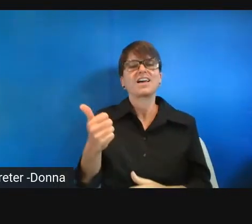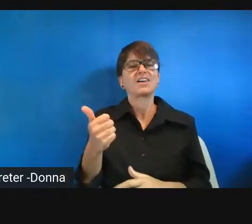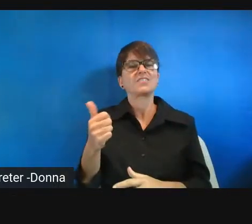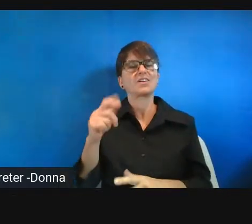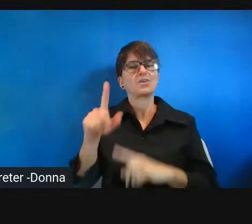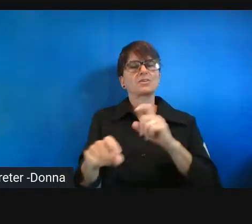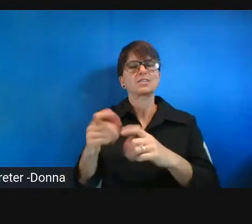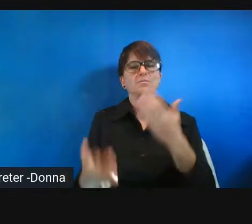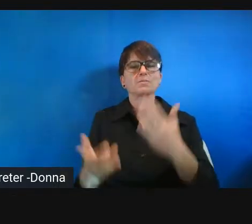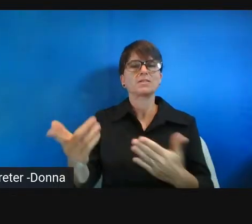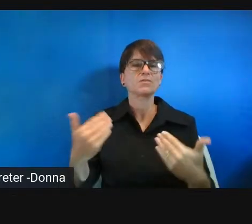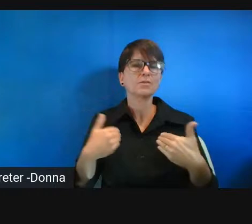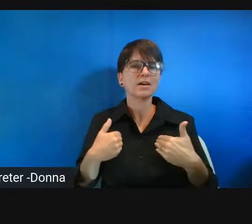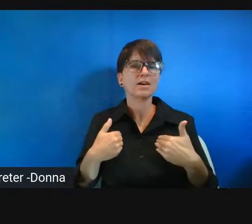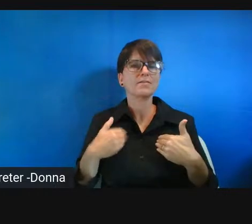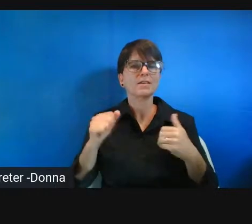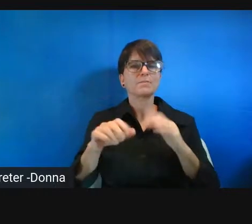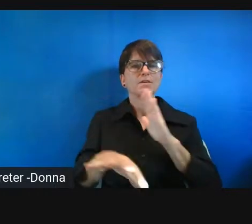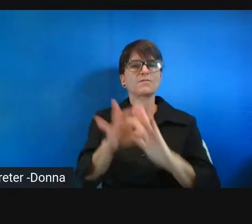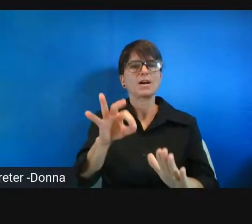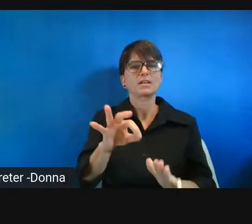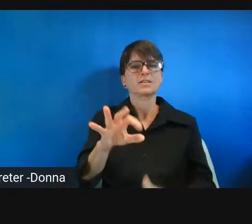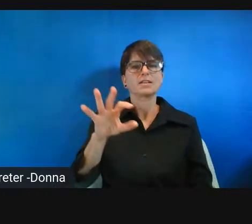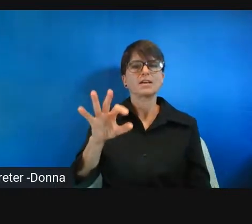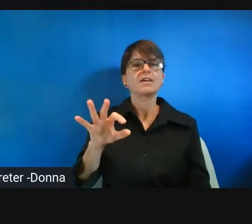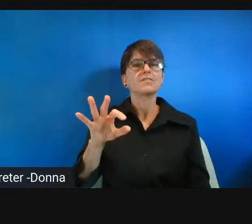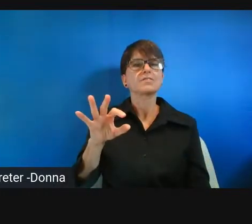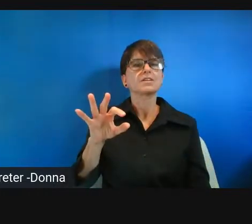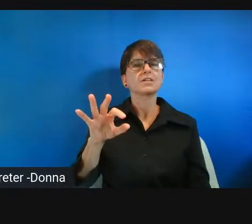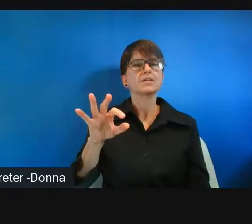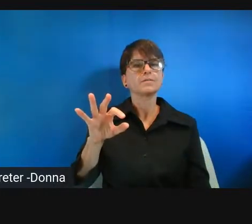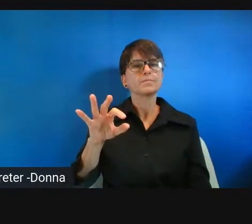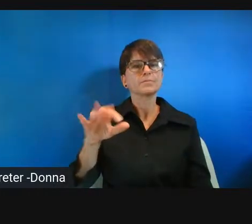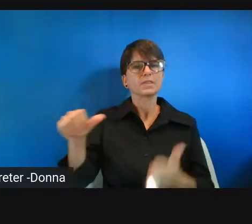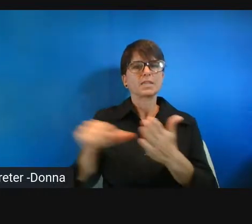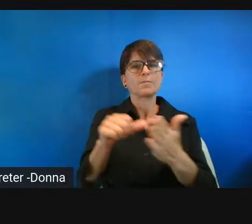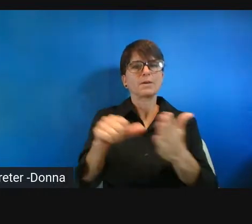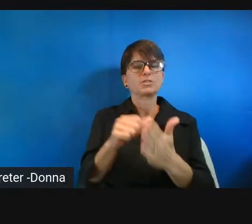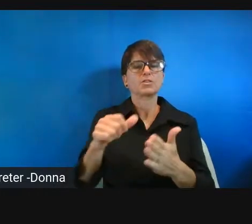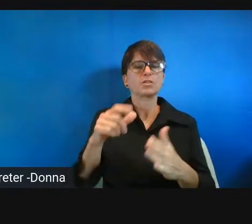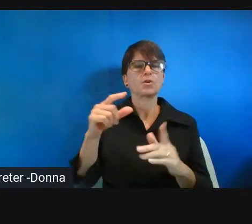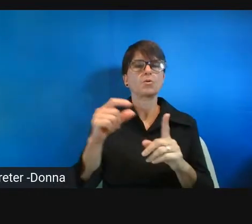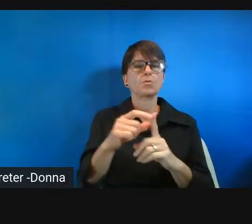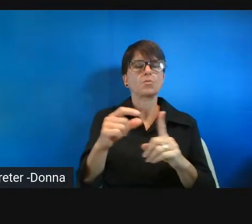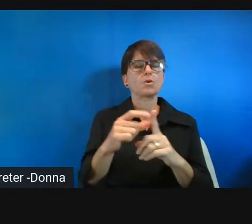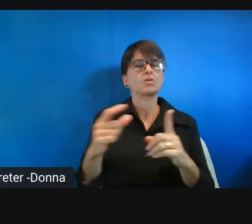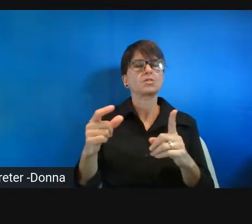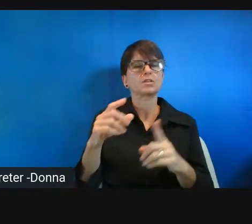When will the recordings be published and available on YouTube ? The answer to this and others that you may have